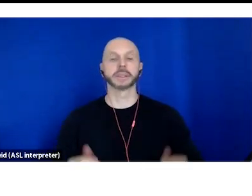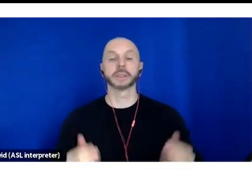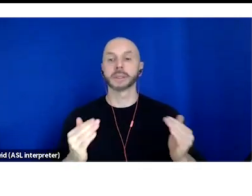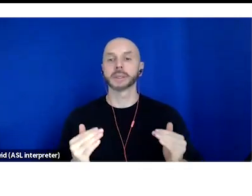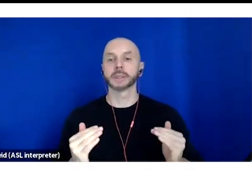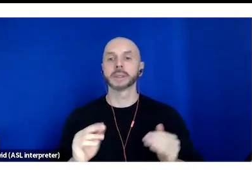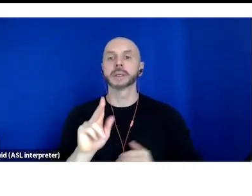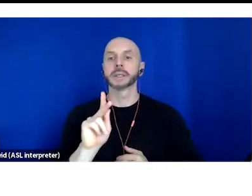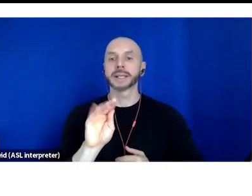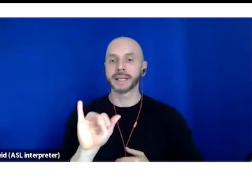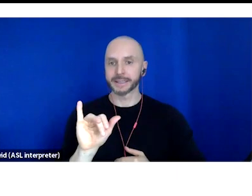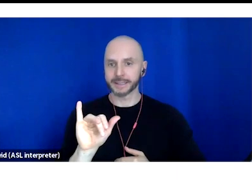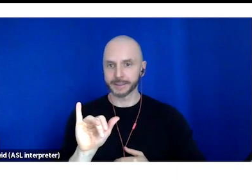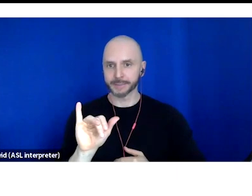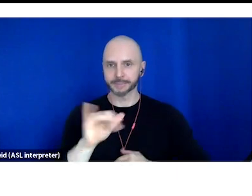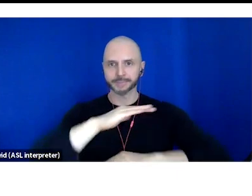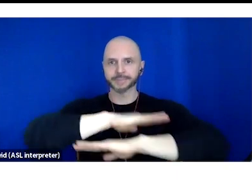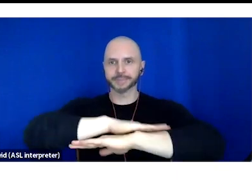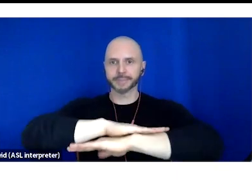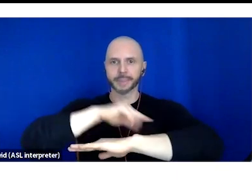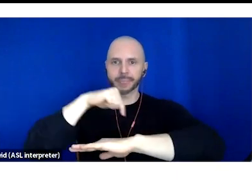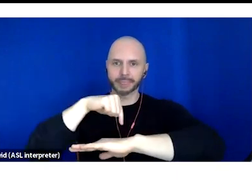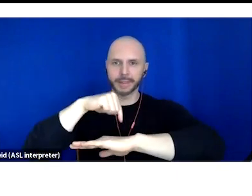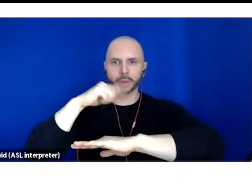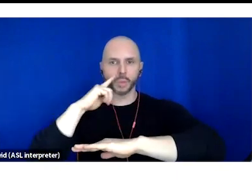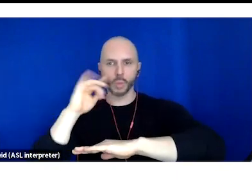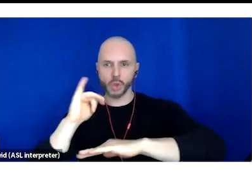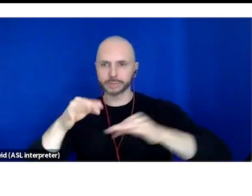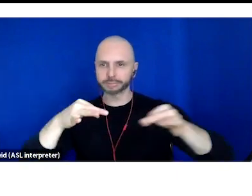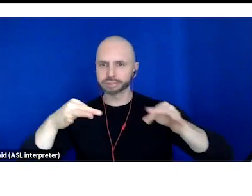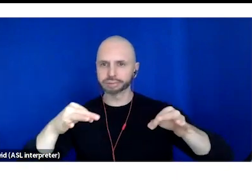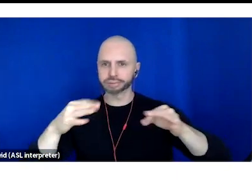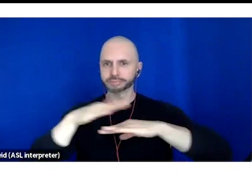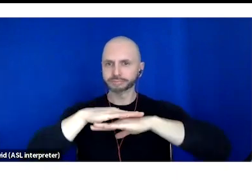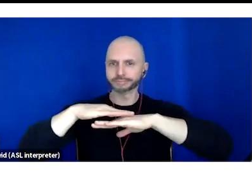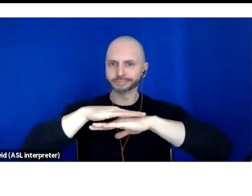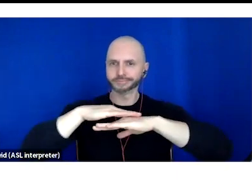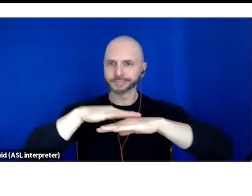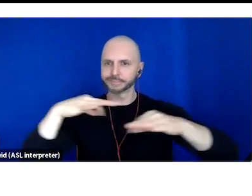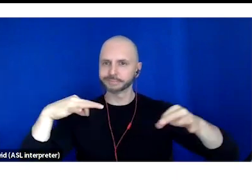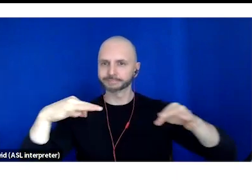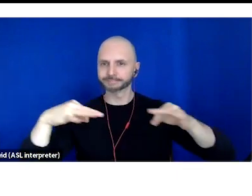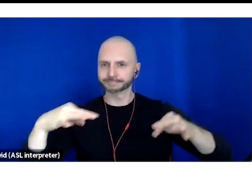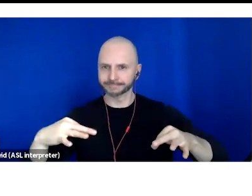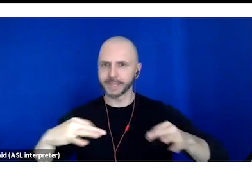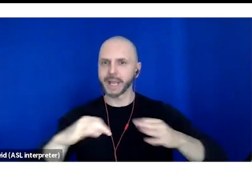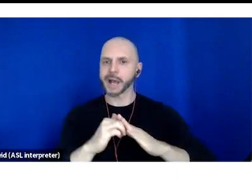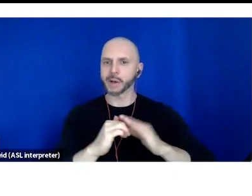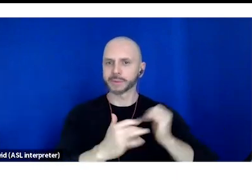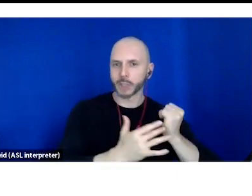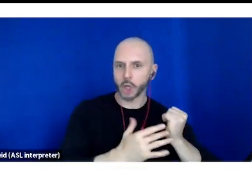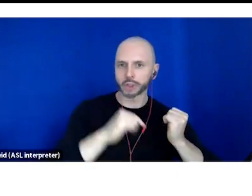and I'm going to give a quick overview of these technologies in action. What I'd like to remind